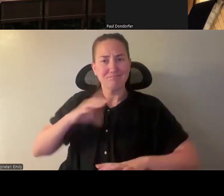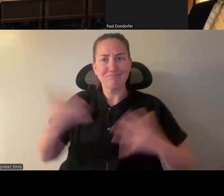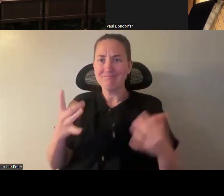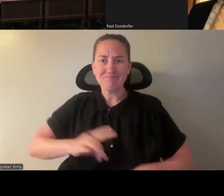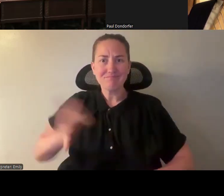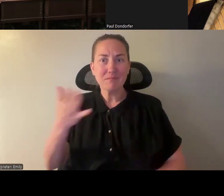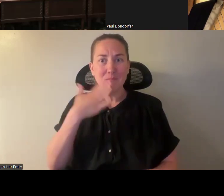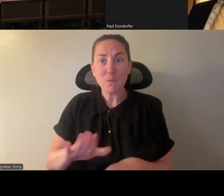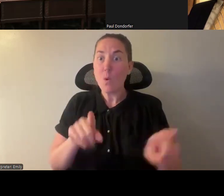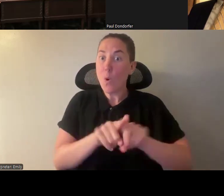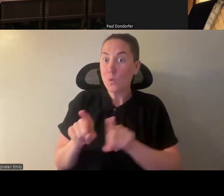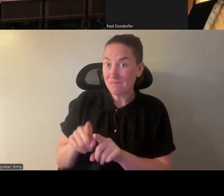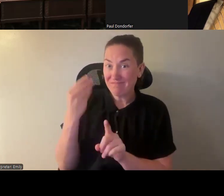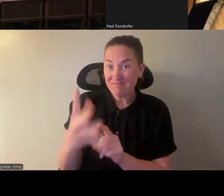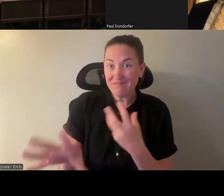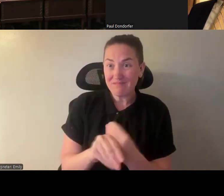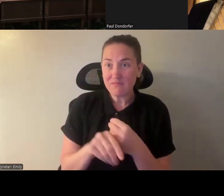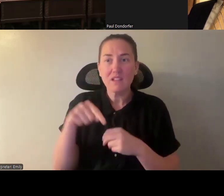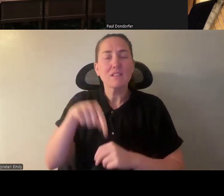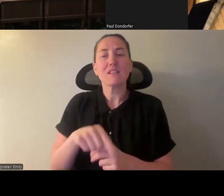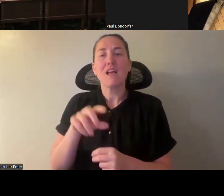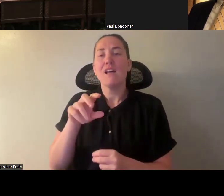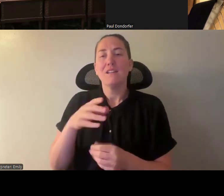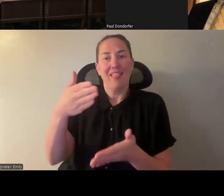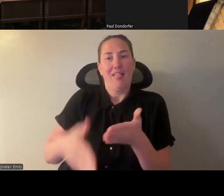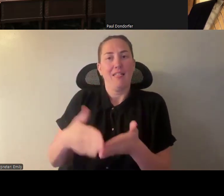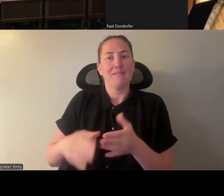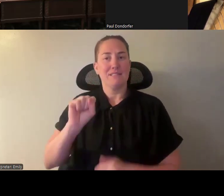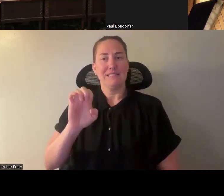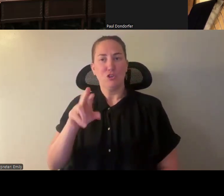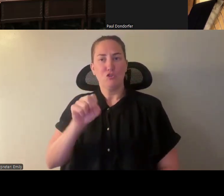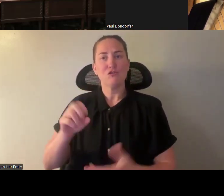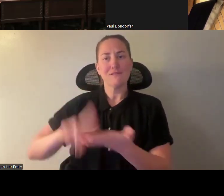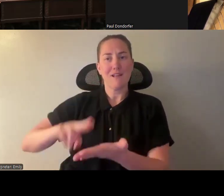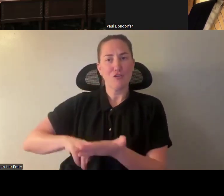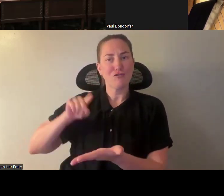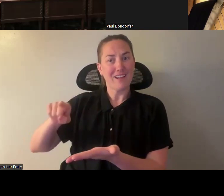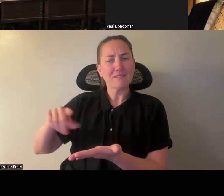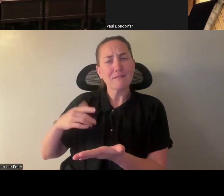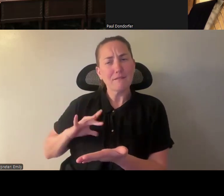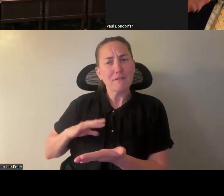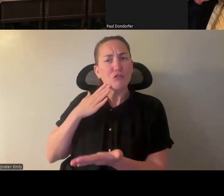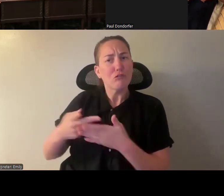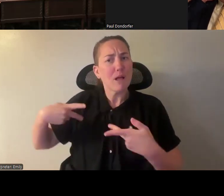Not to mention the fact that the end of this secures contract was an opportunity to revisit